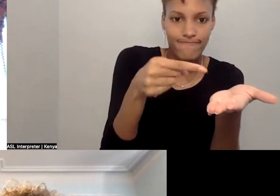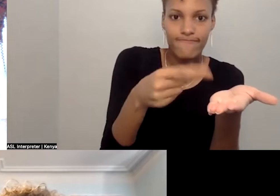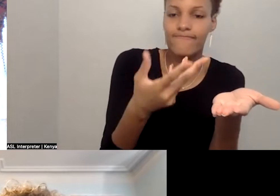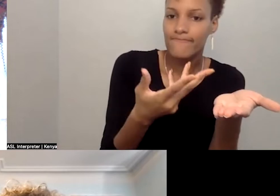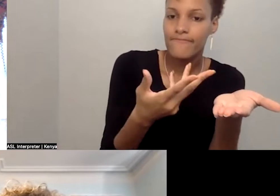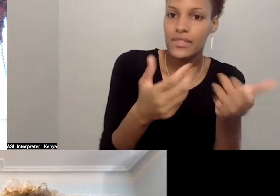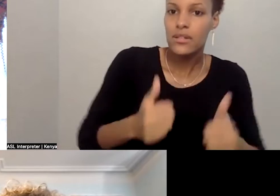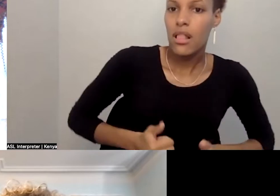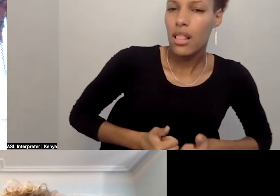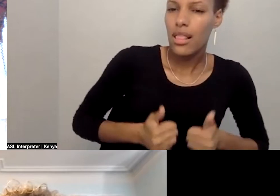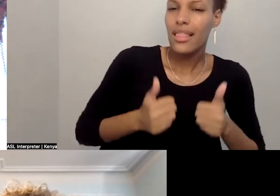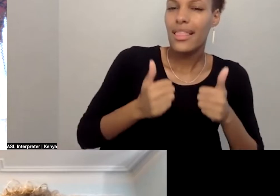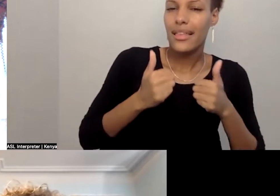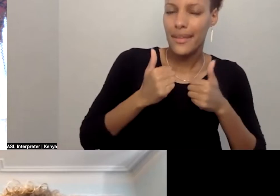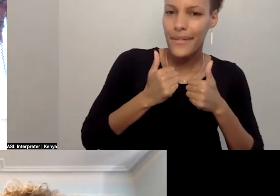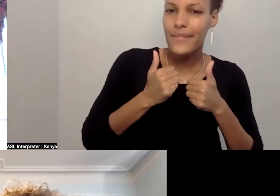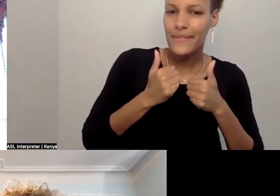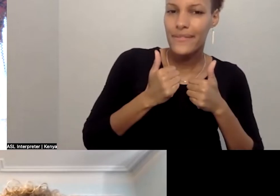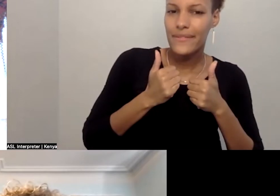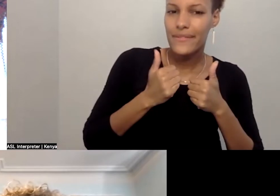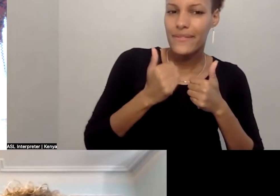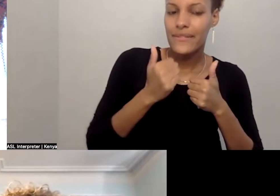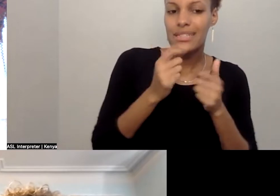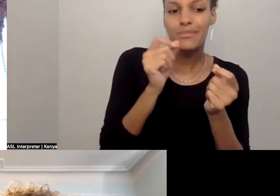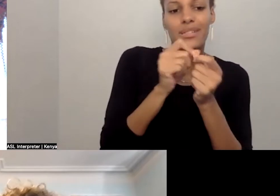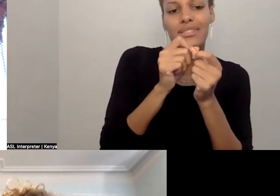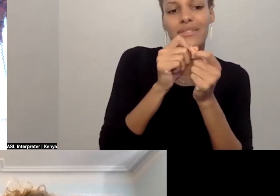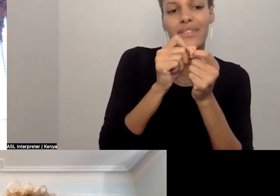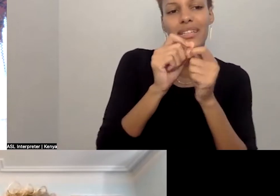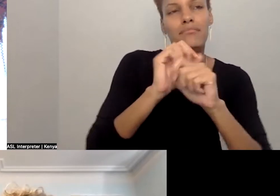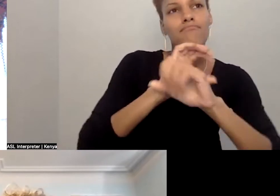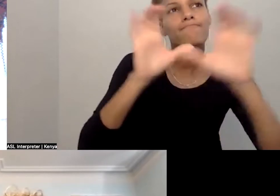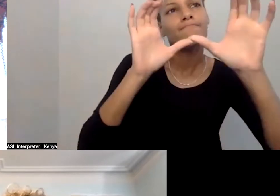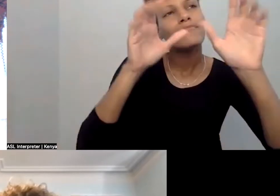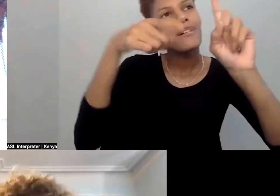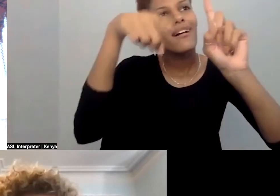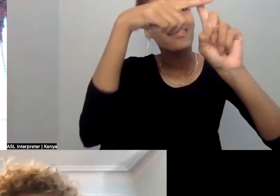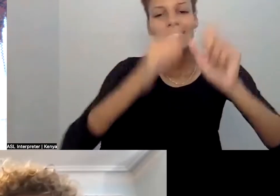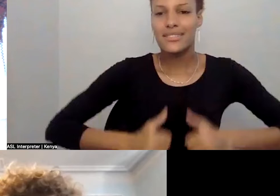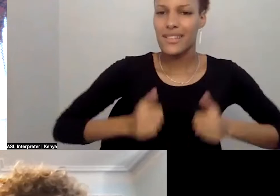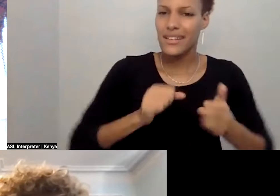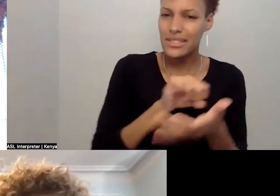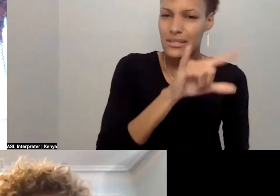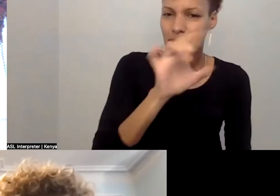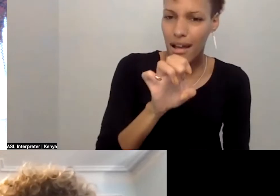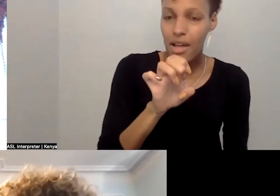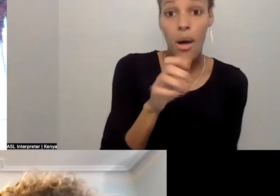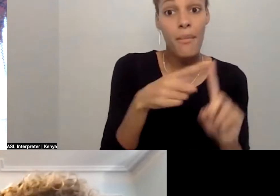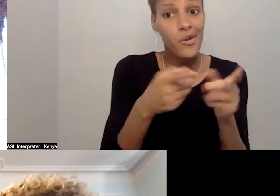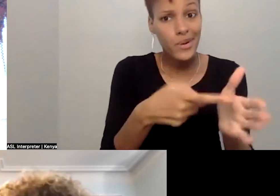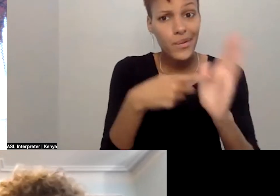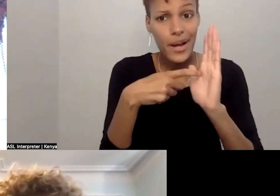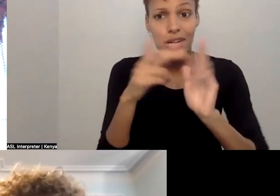live in a particular- live a particular lifestyle, and that lifestyle required that people carry wood